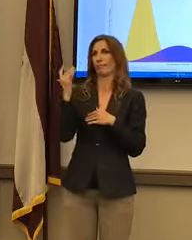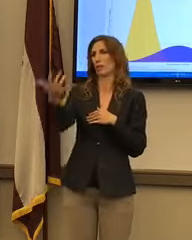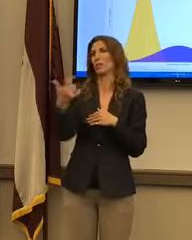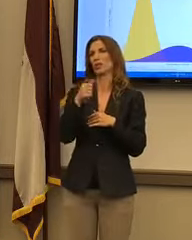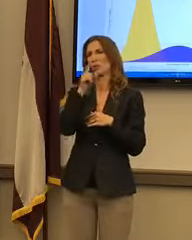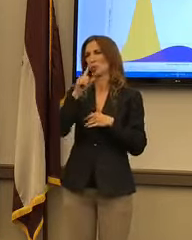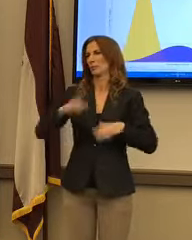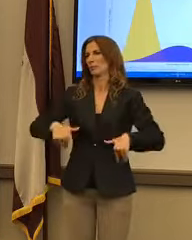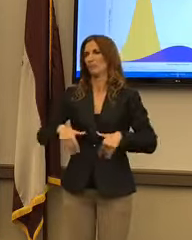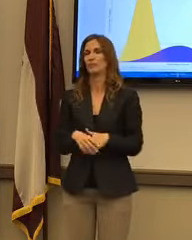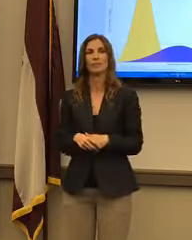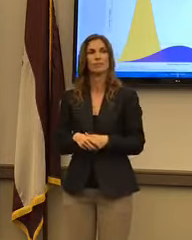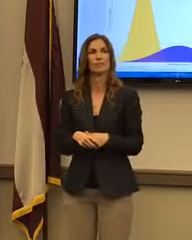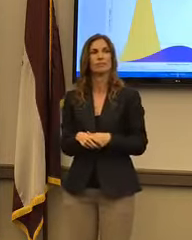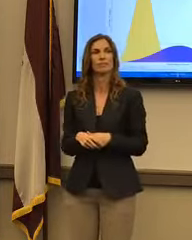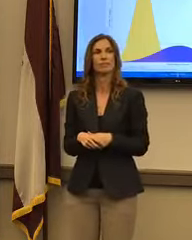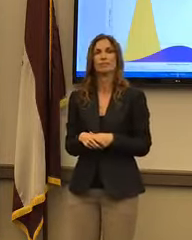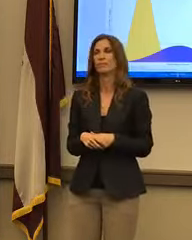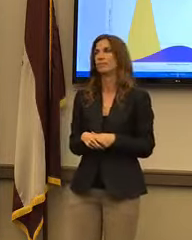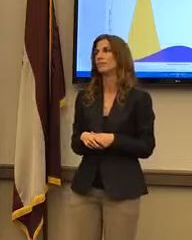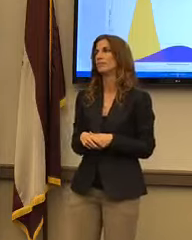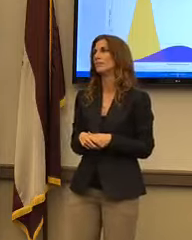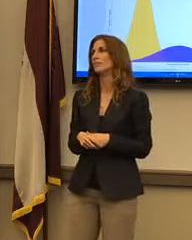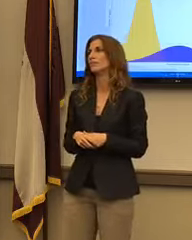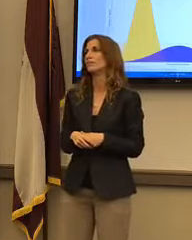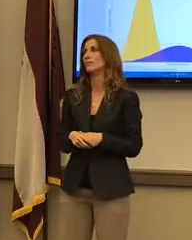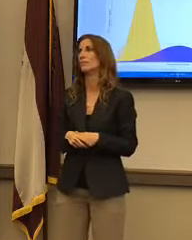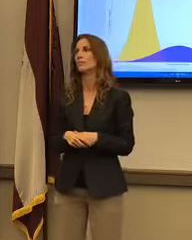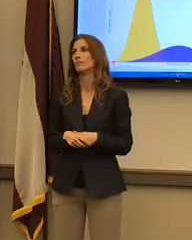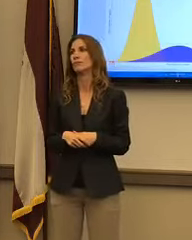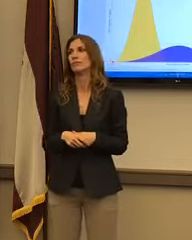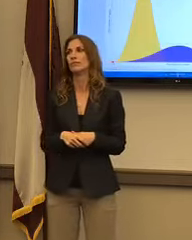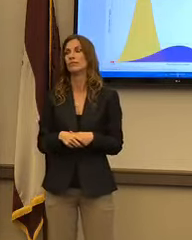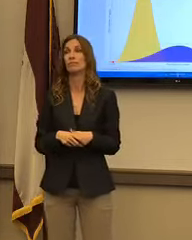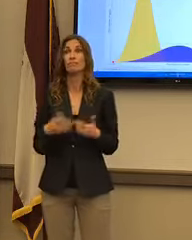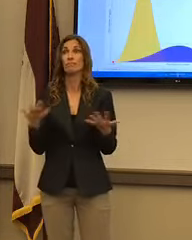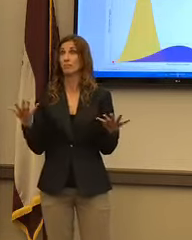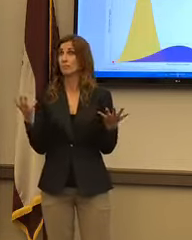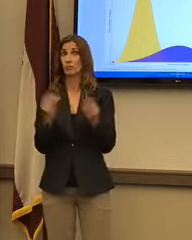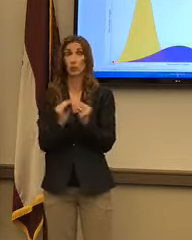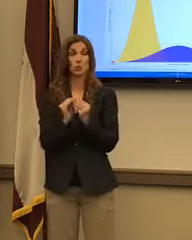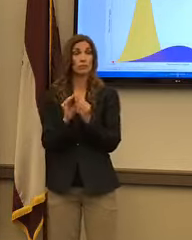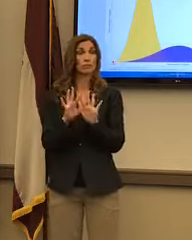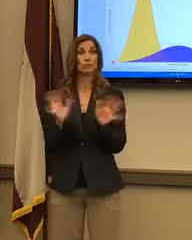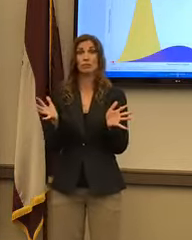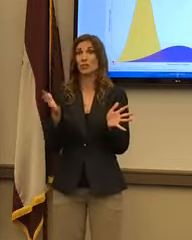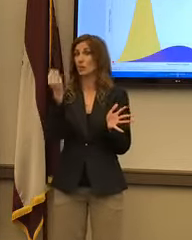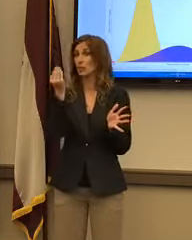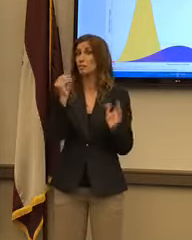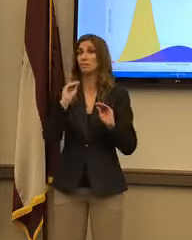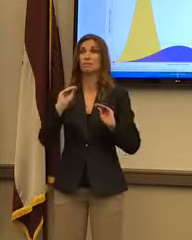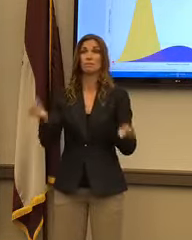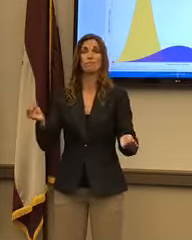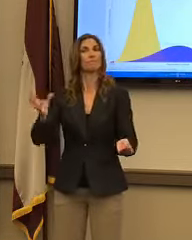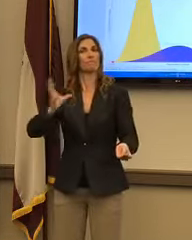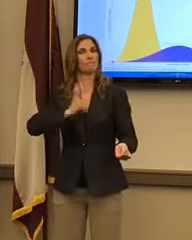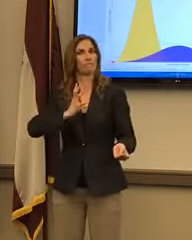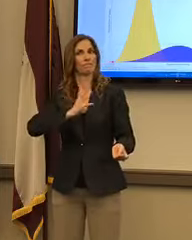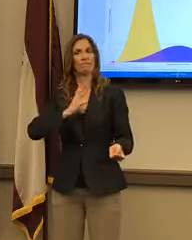quite there yet any yeah anything from outside yeah all right we'll see you